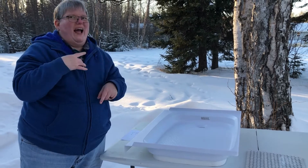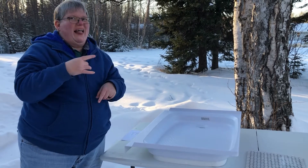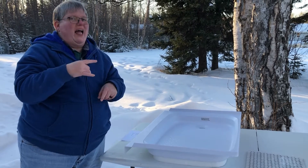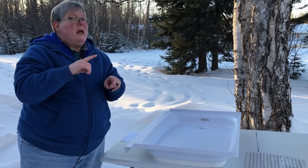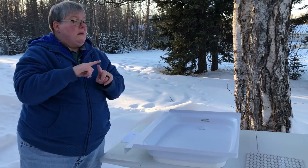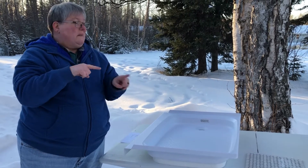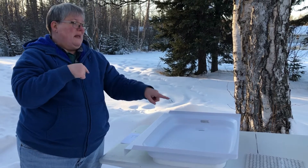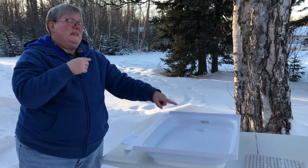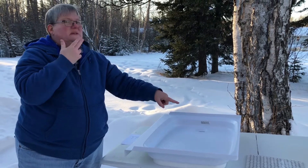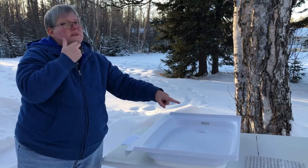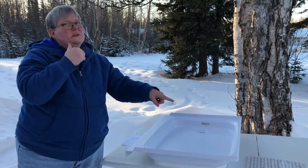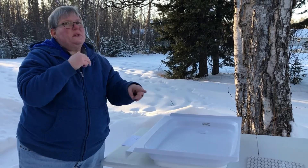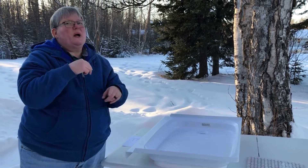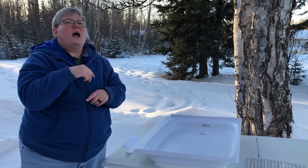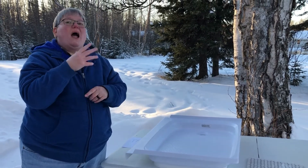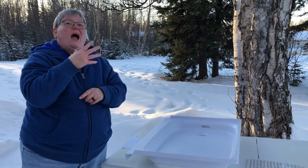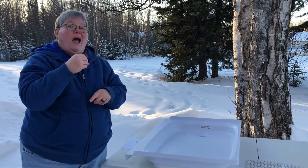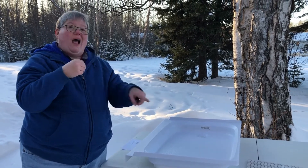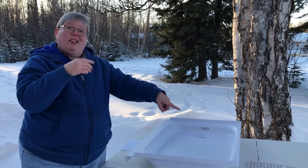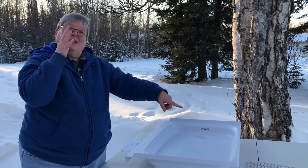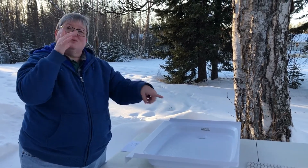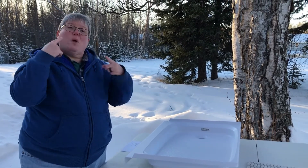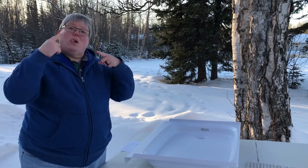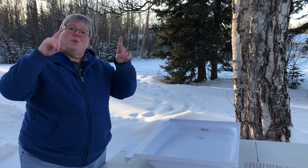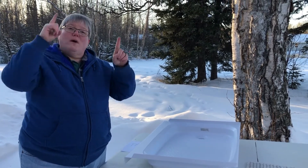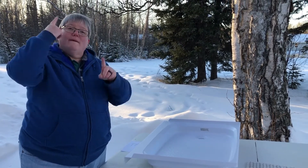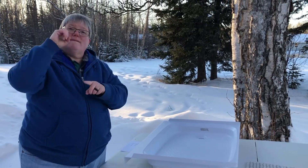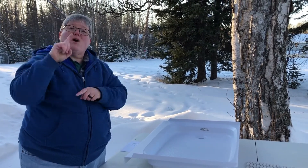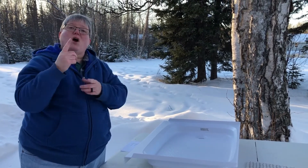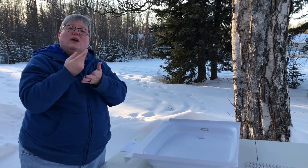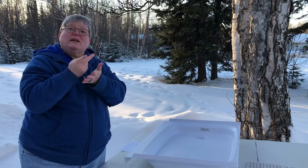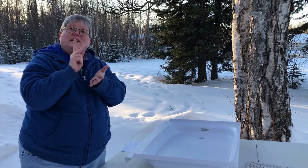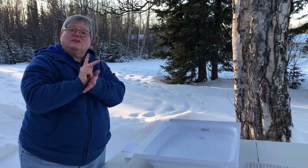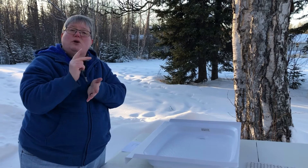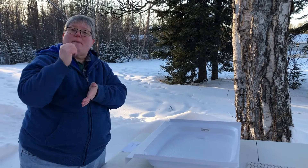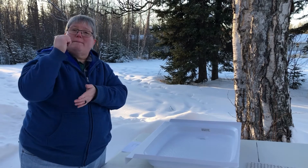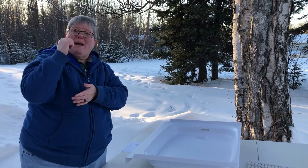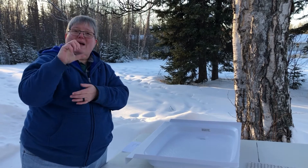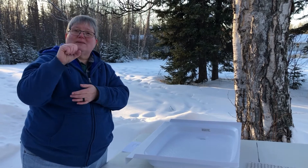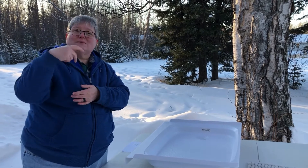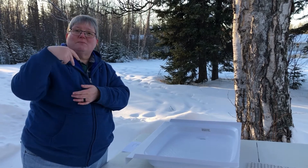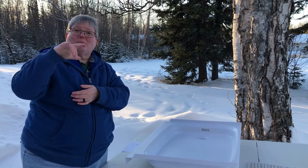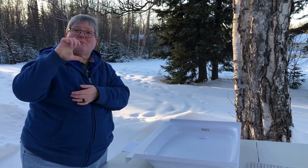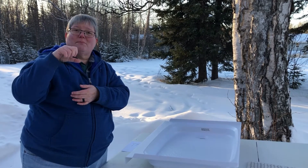I like that too but this is cute, and this would really work for the kitchen back spla...